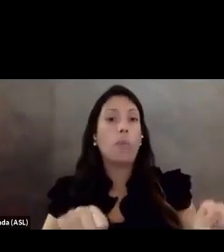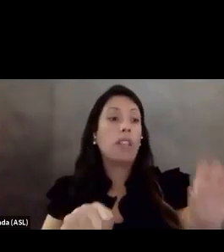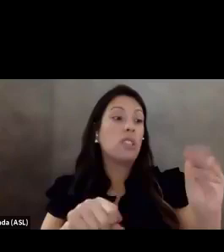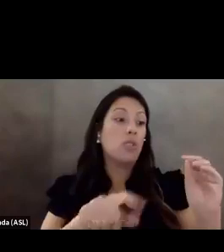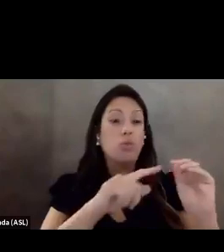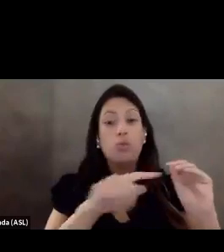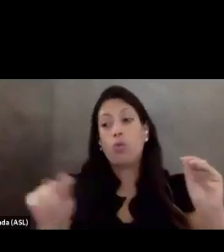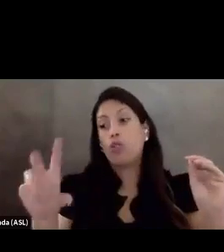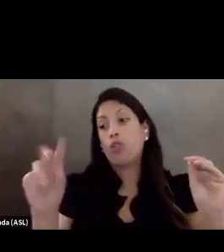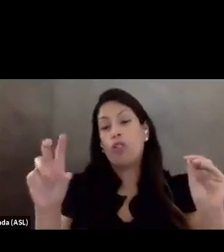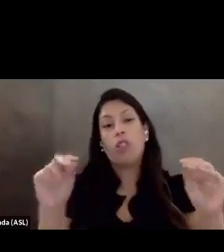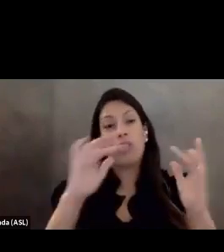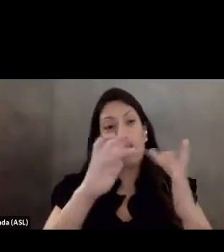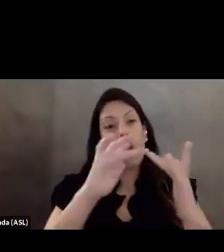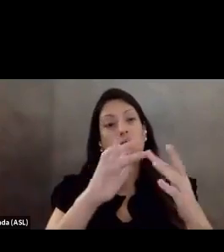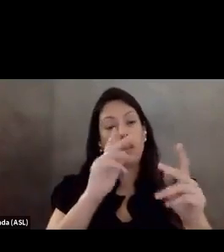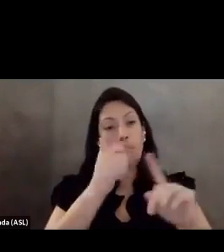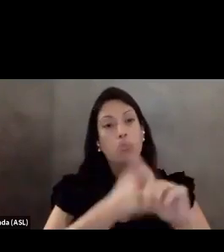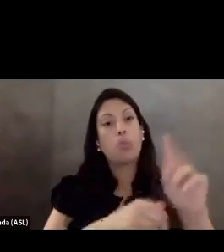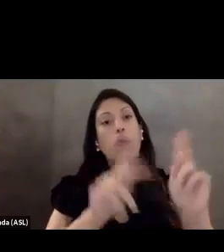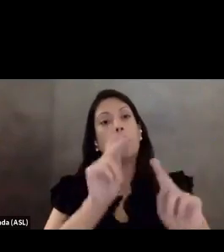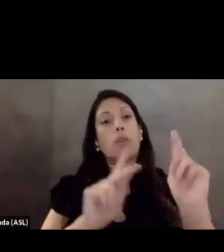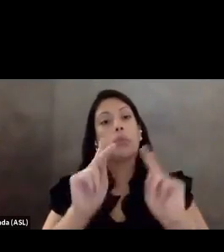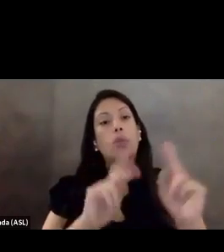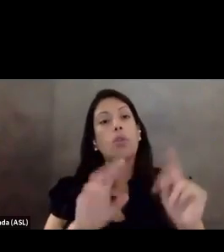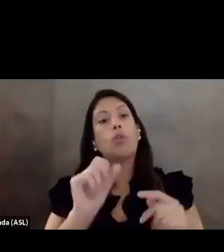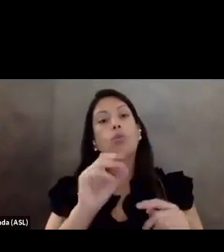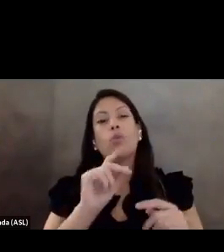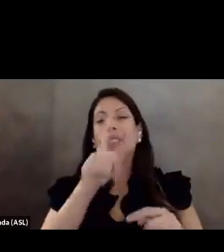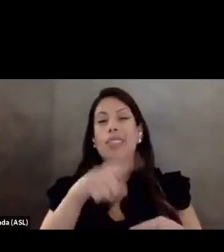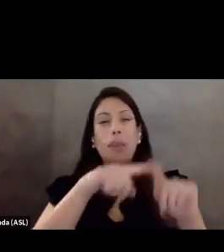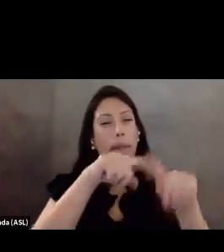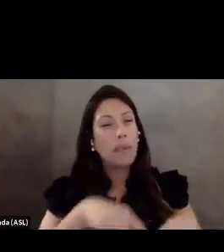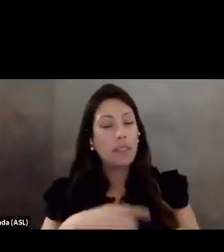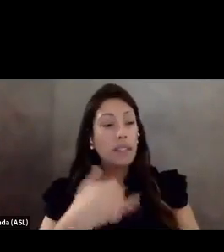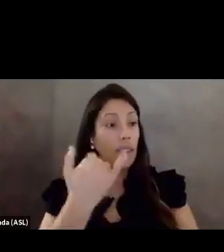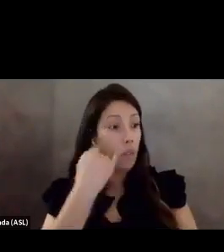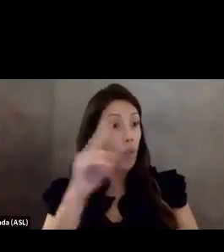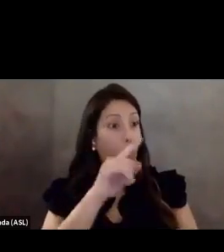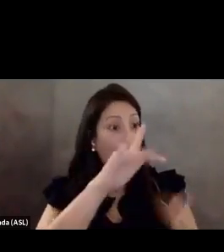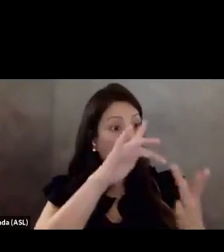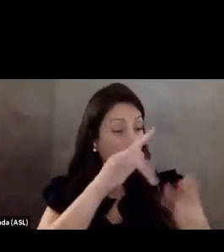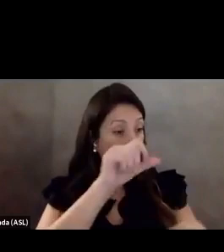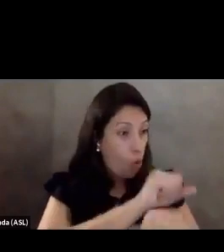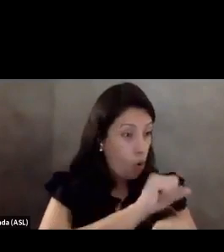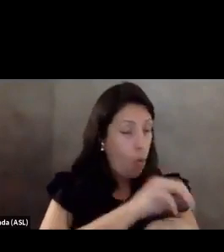So it just depends on the situation, whether it's a worksite or household and that sort of thing.